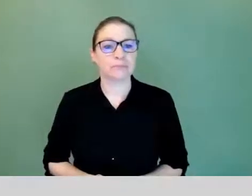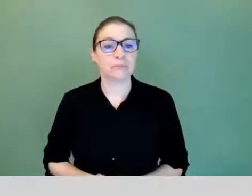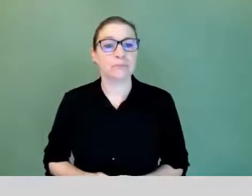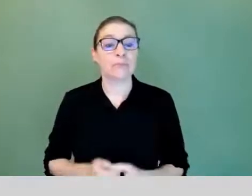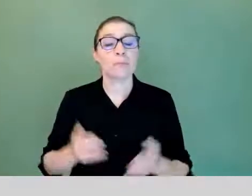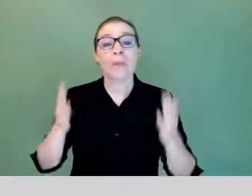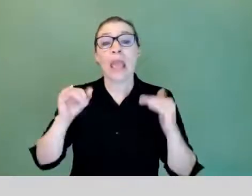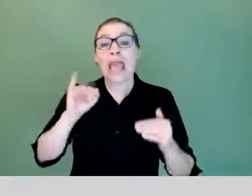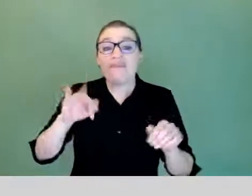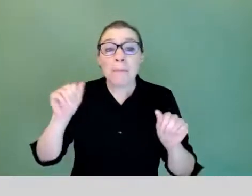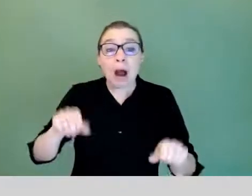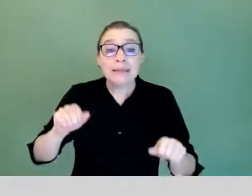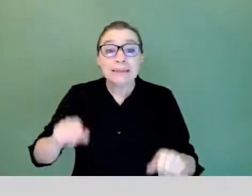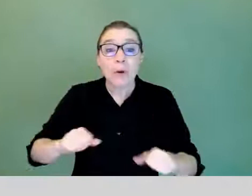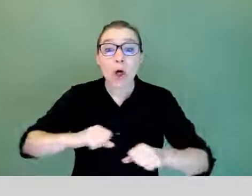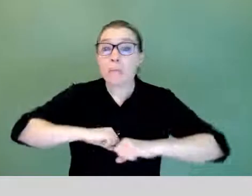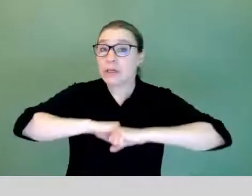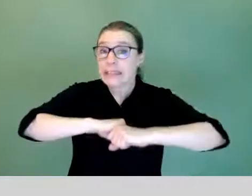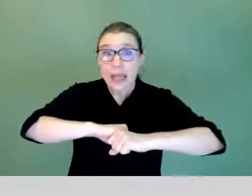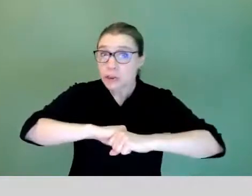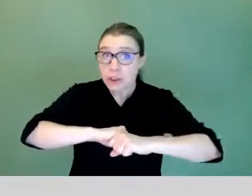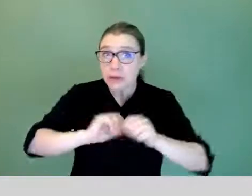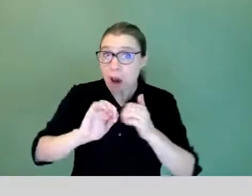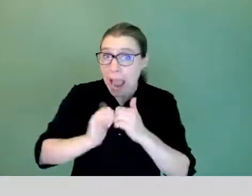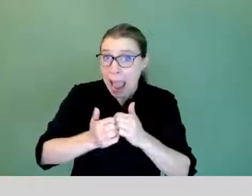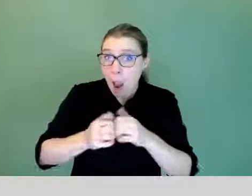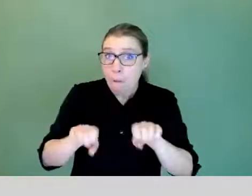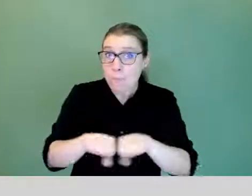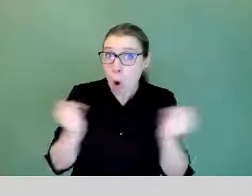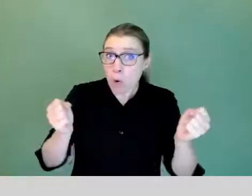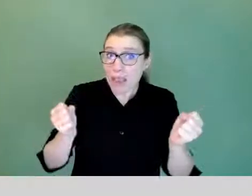Then the possible protection for a broken authentication,